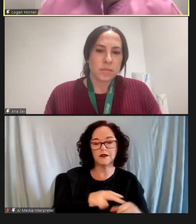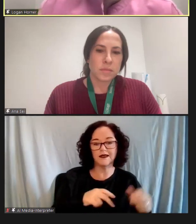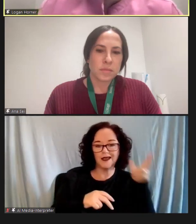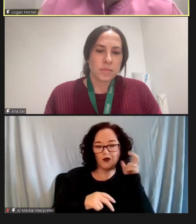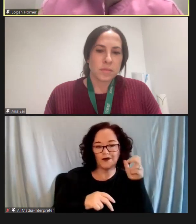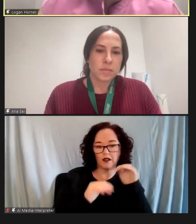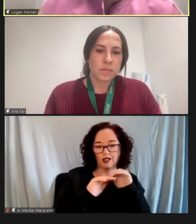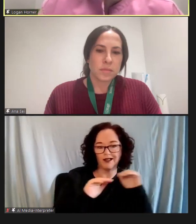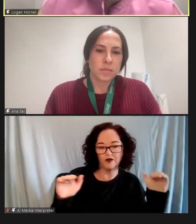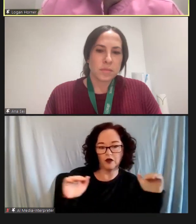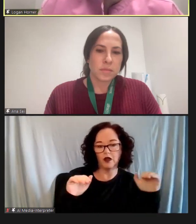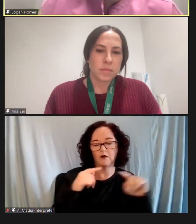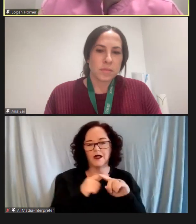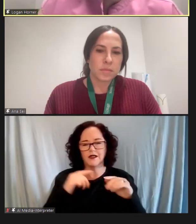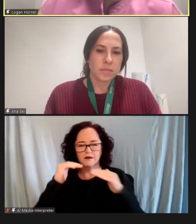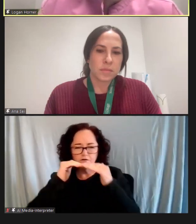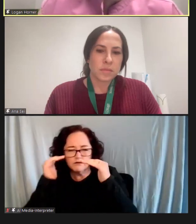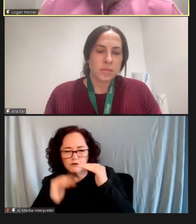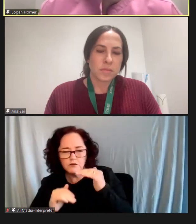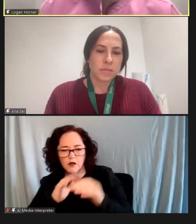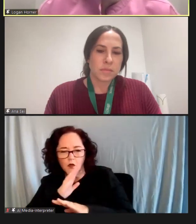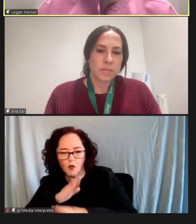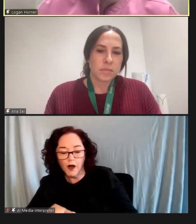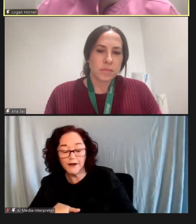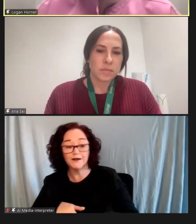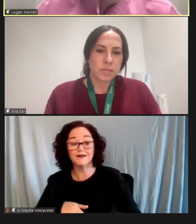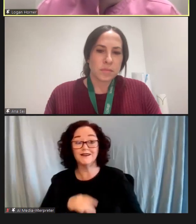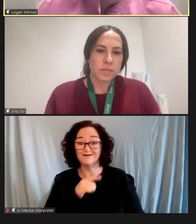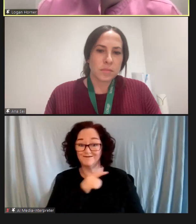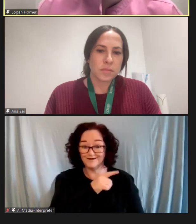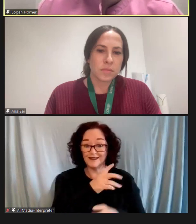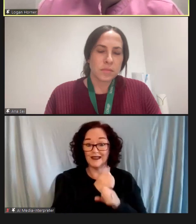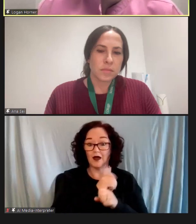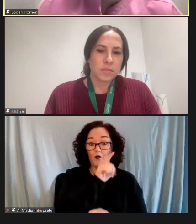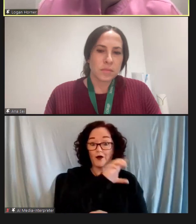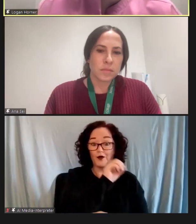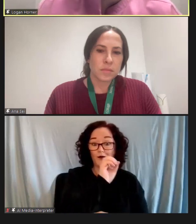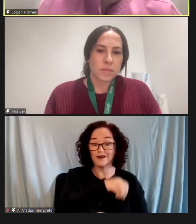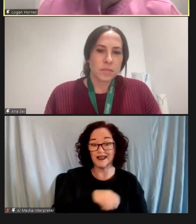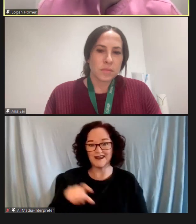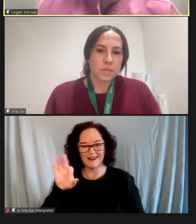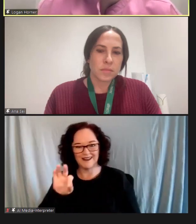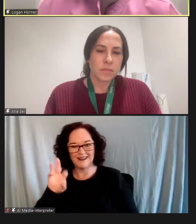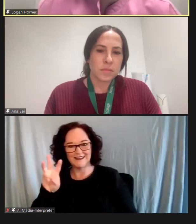little guy got 100% And